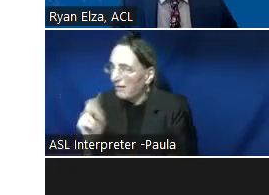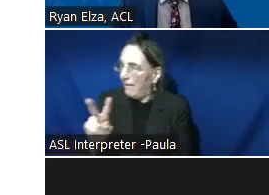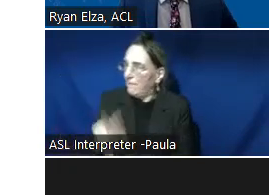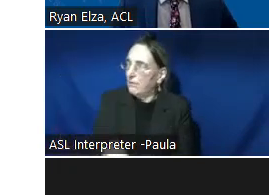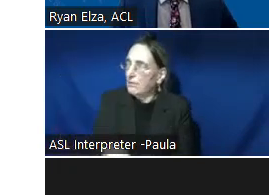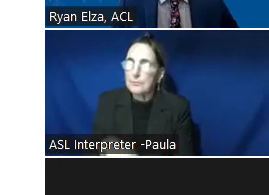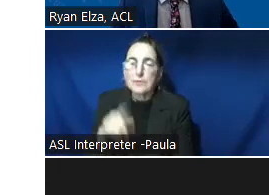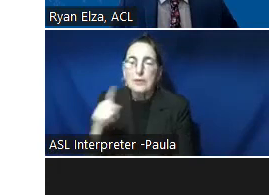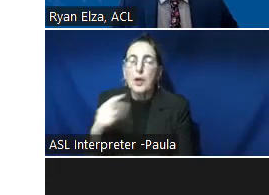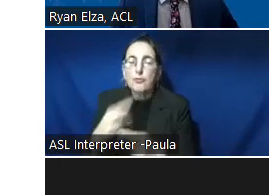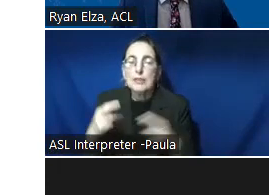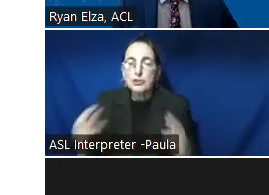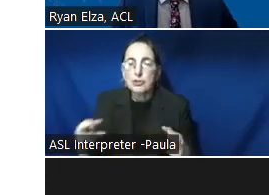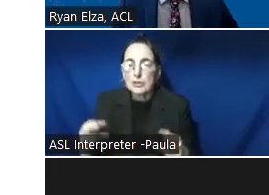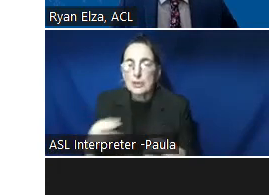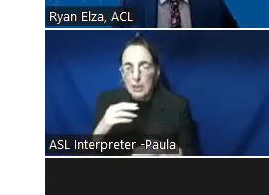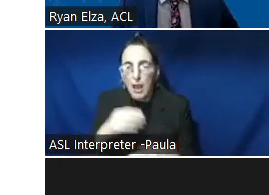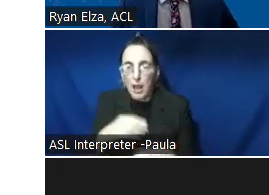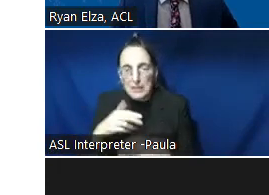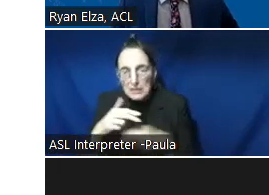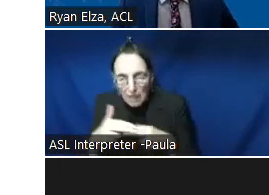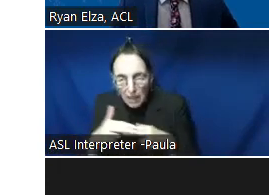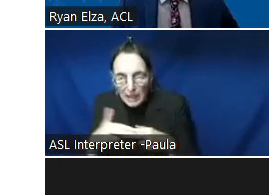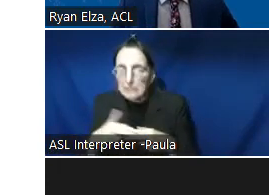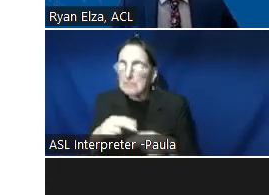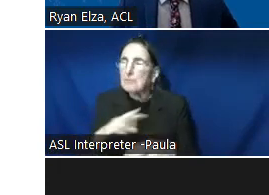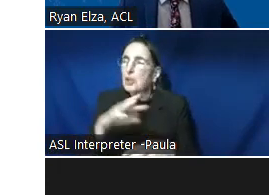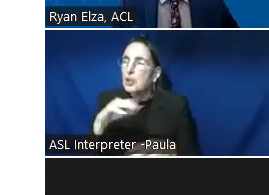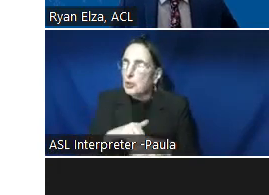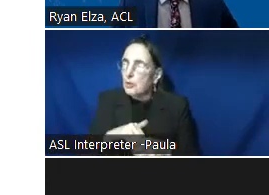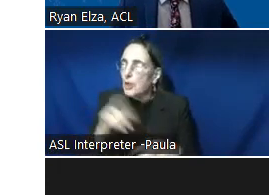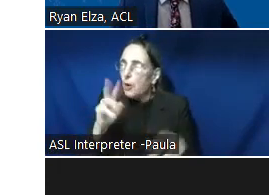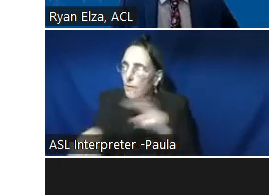the over of the accelerator, the application worksheet, the LOI,